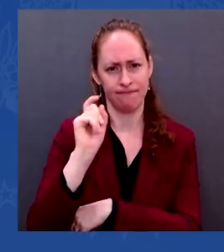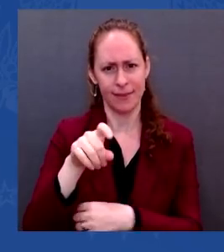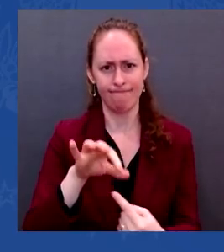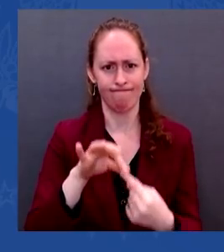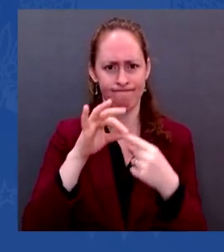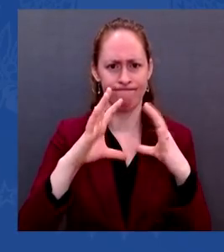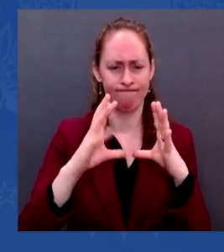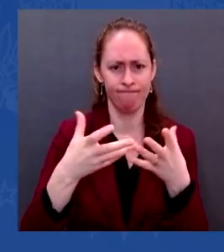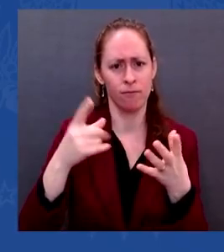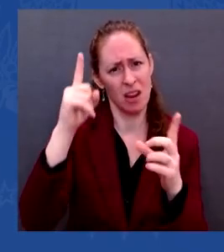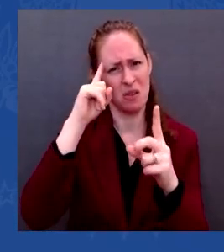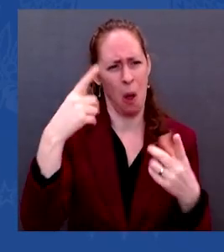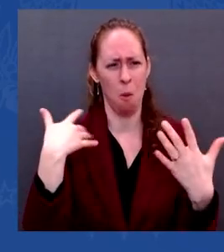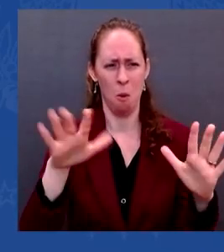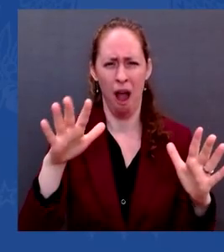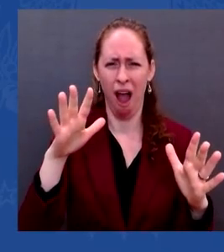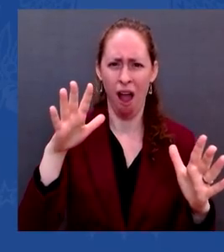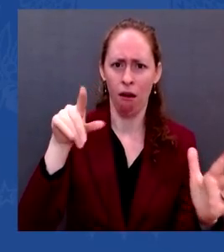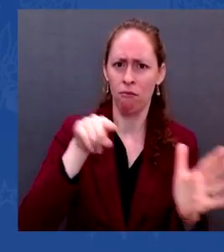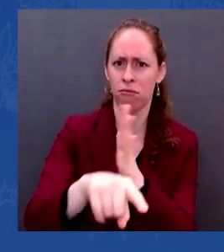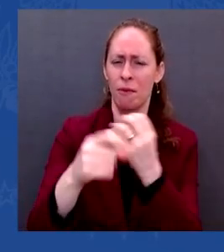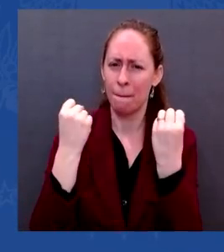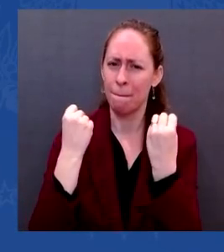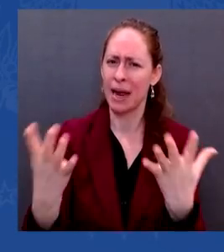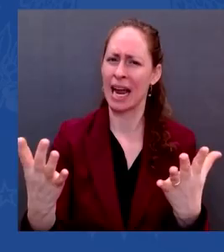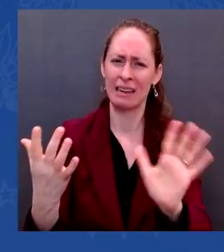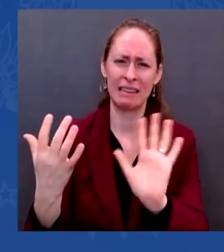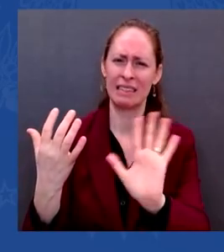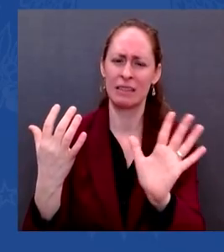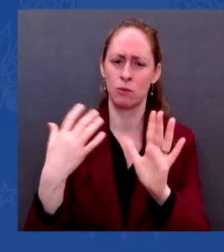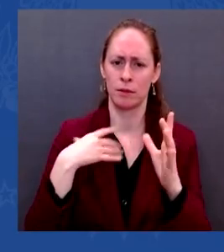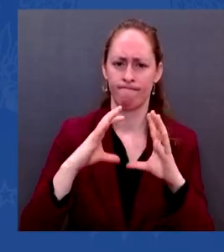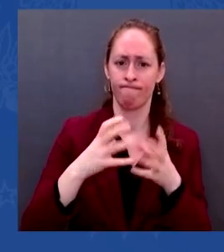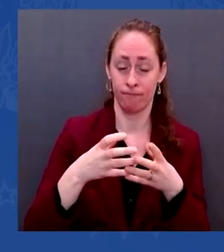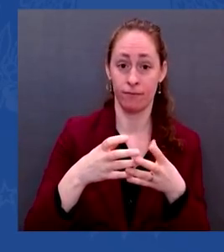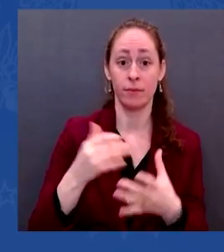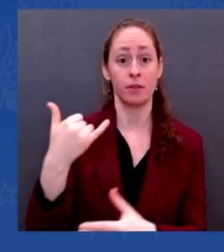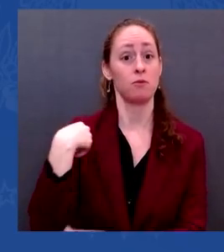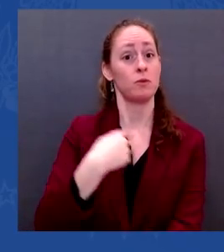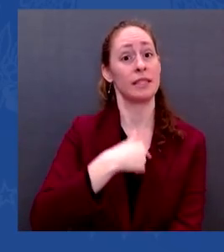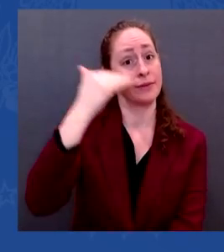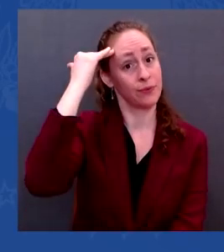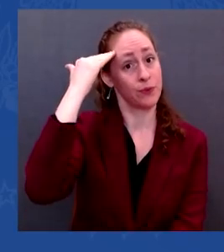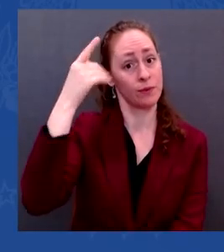we made a choice to pursue a special forces raid, at a much greater risk than our -- to our own people,